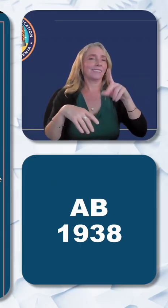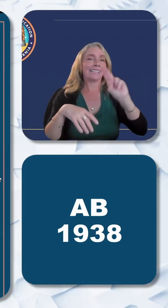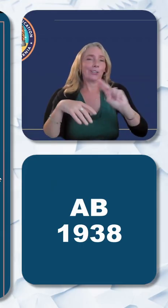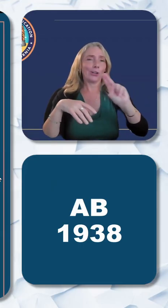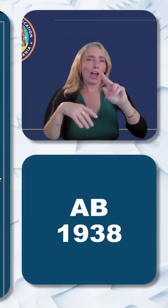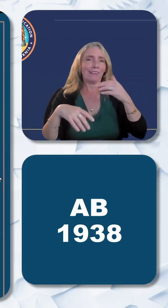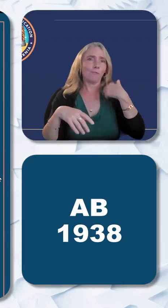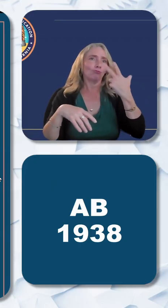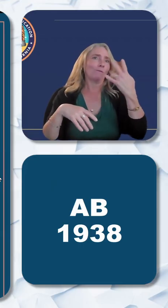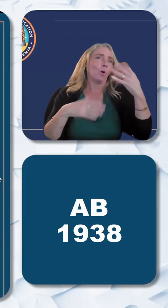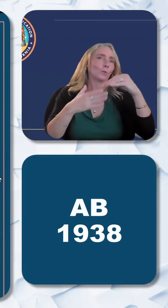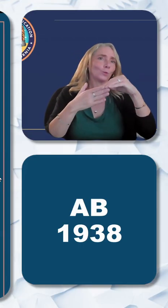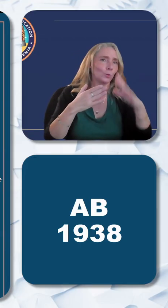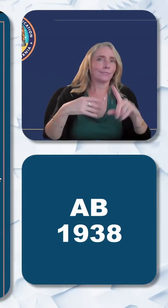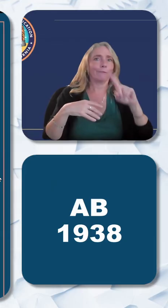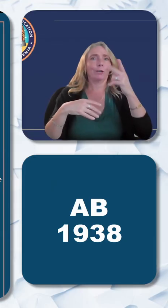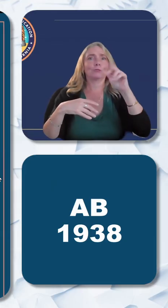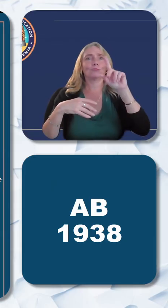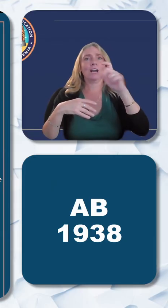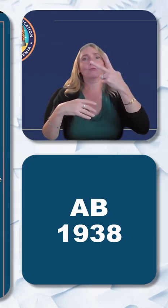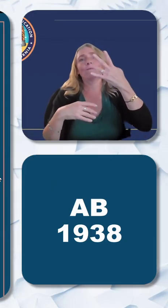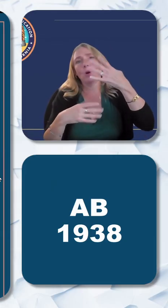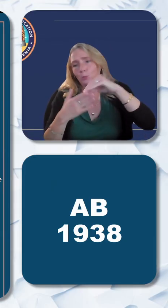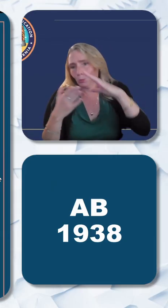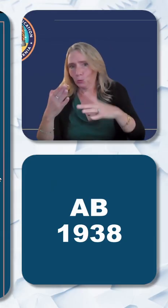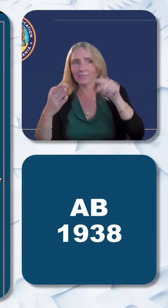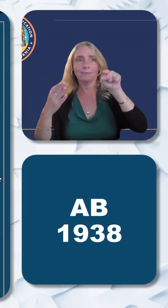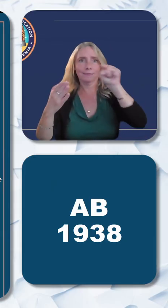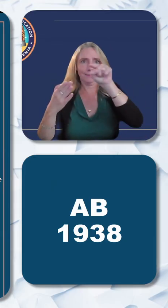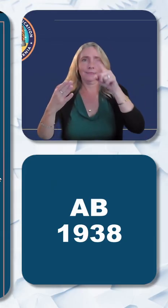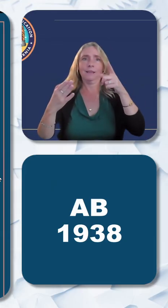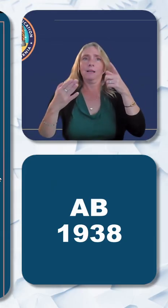them together to create critical mass. Say kindergarten has 3 or 4 deaf students, first